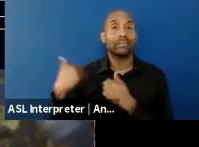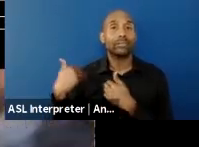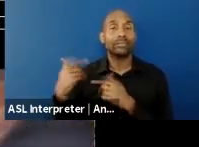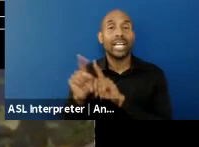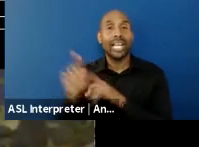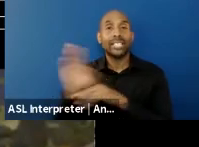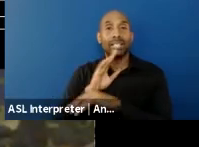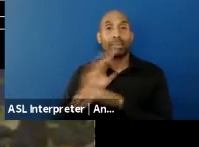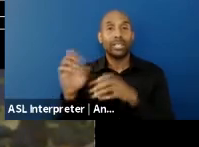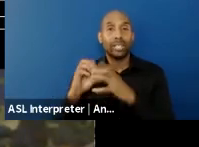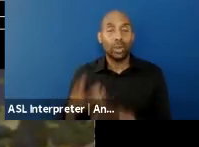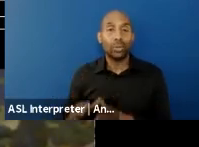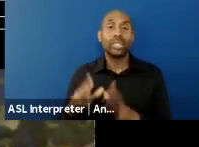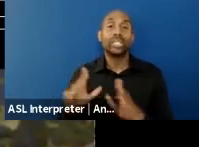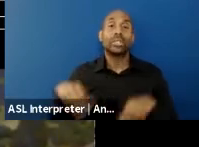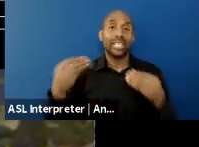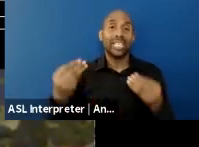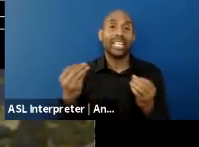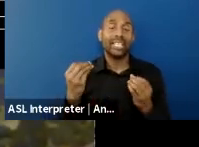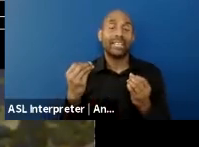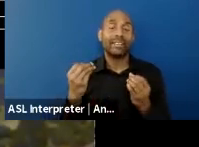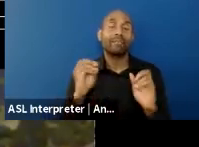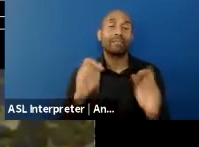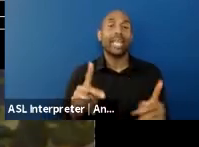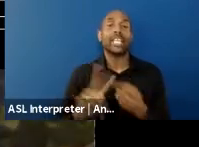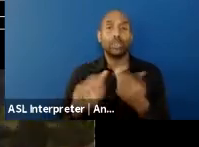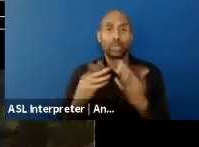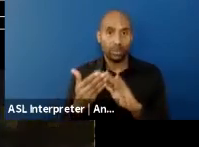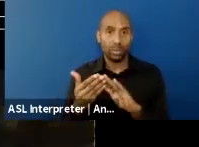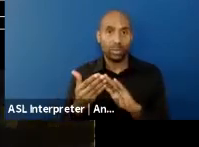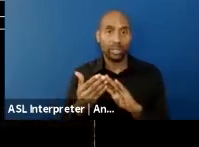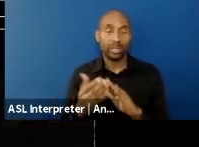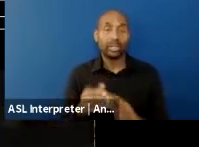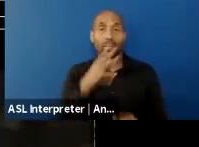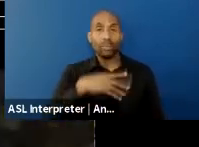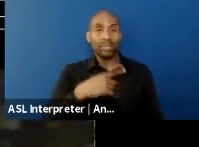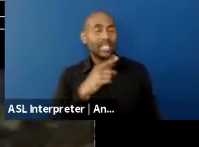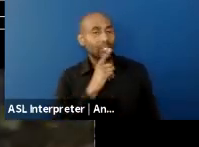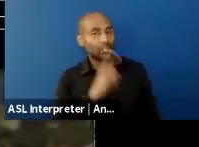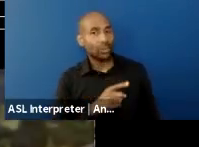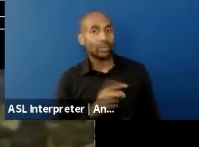owner to give back to community. Really important. He was an incredible guy.